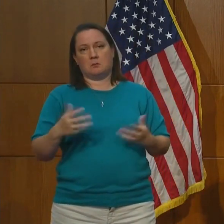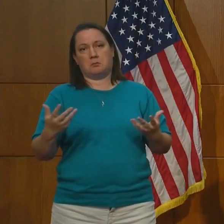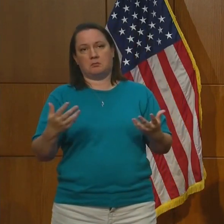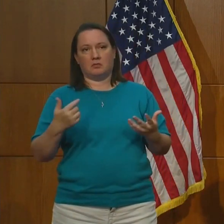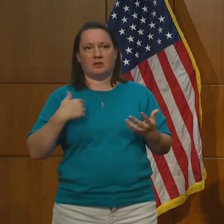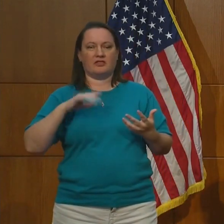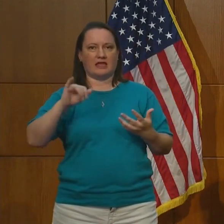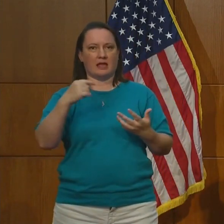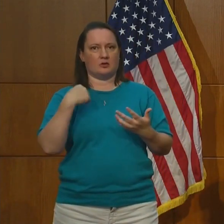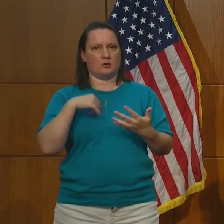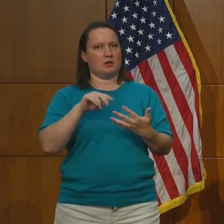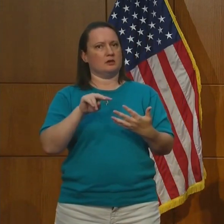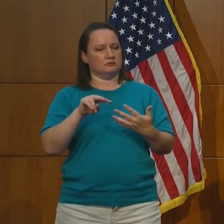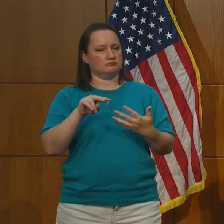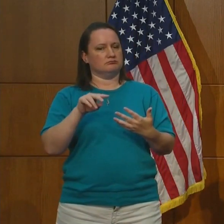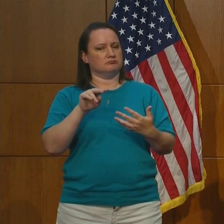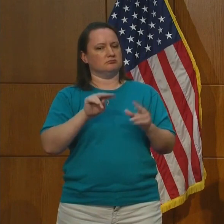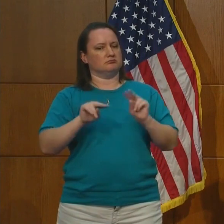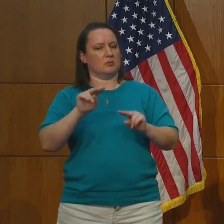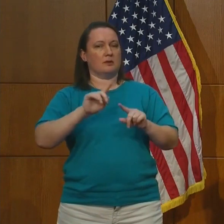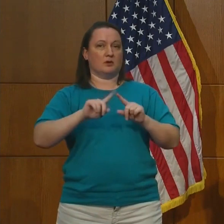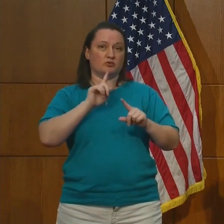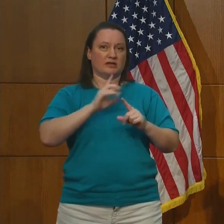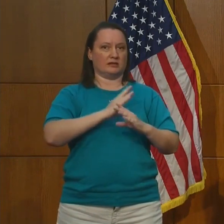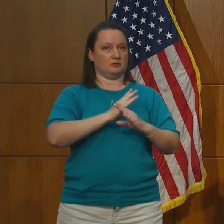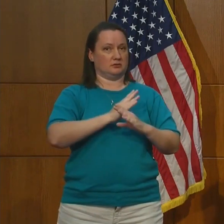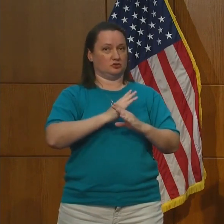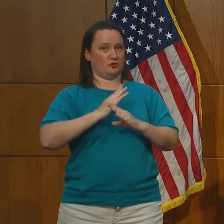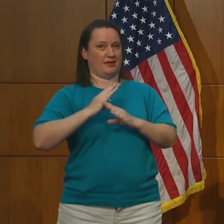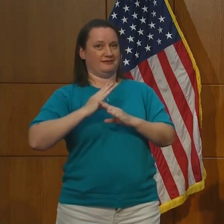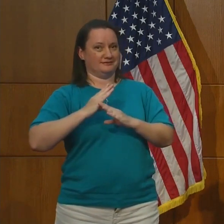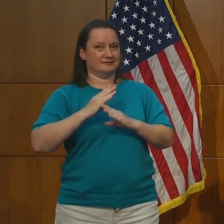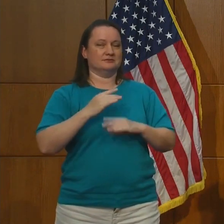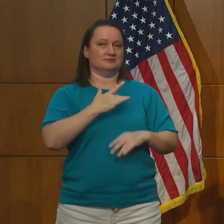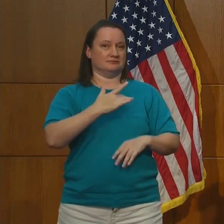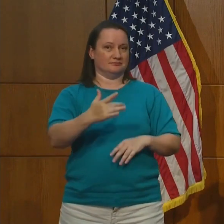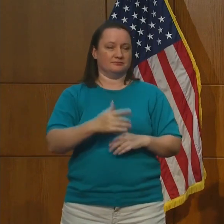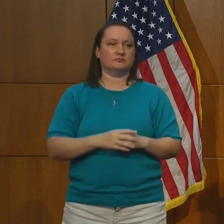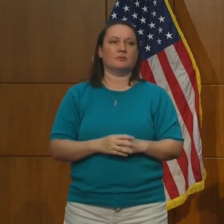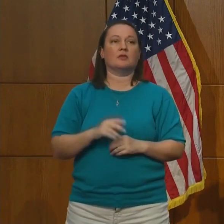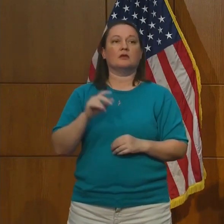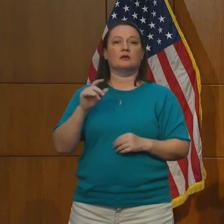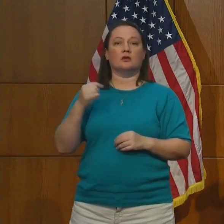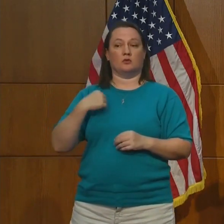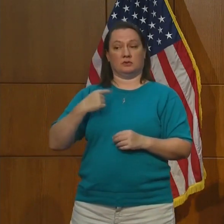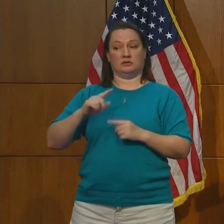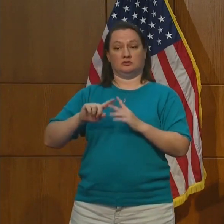DATA AND- BUT IT'S NOT. BRUSSELS 10% IT'S SOMETHING